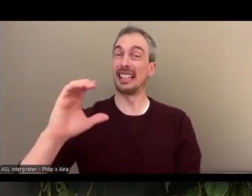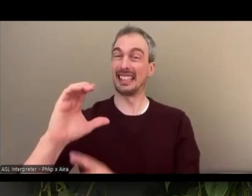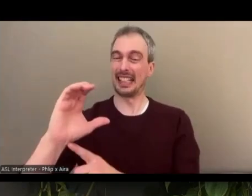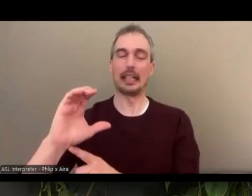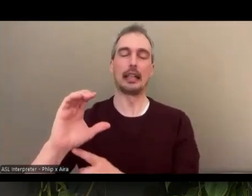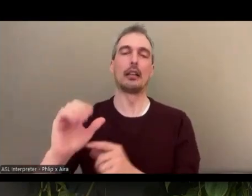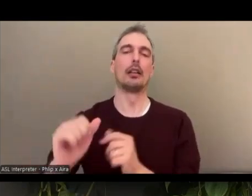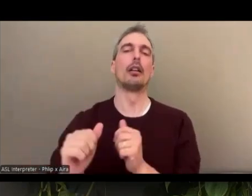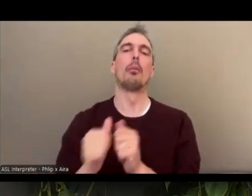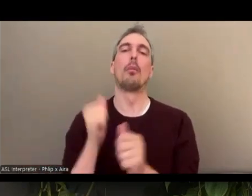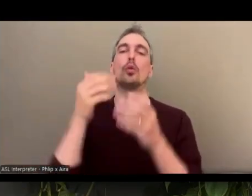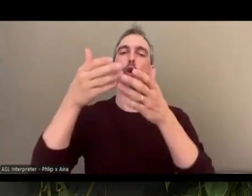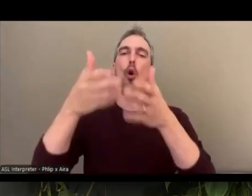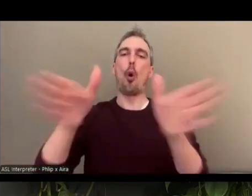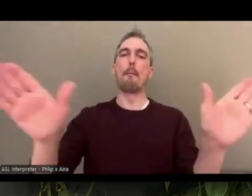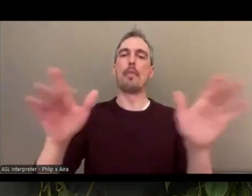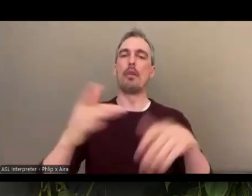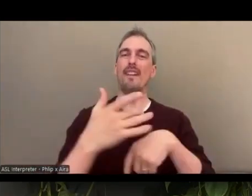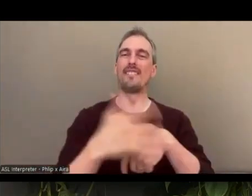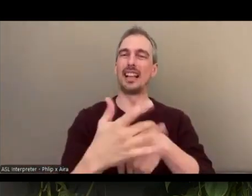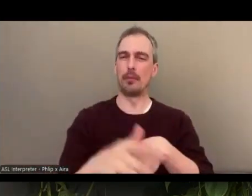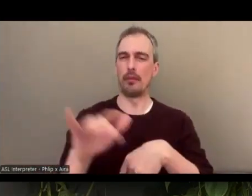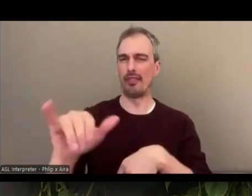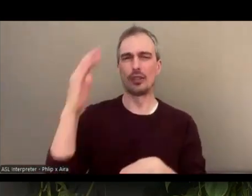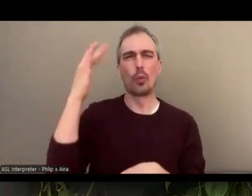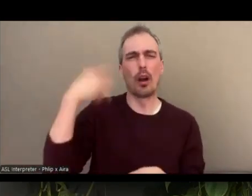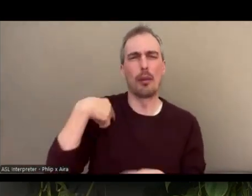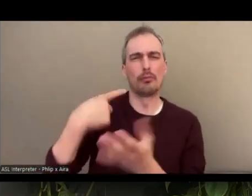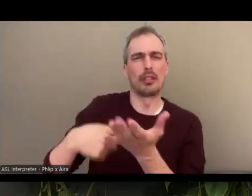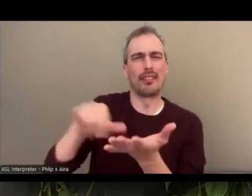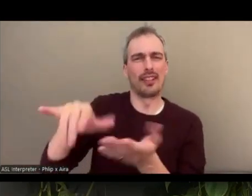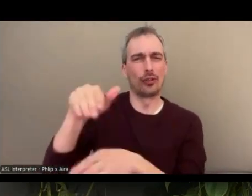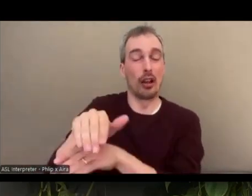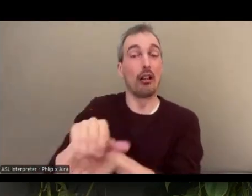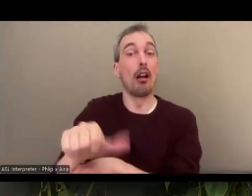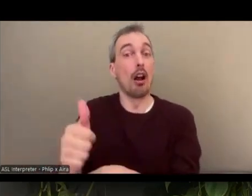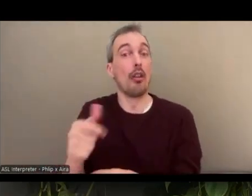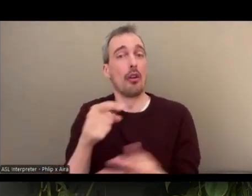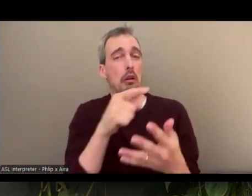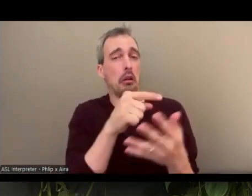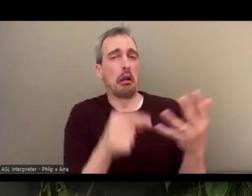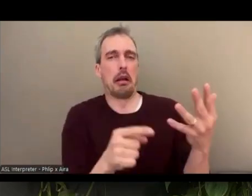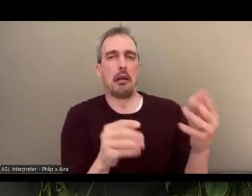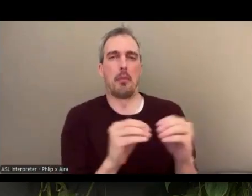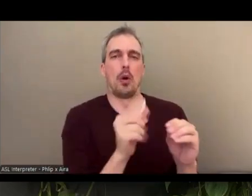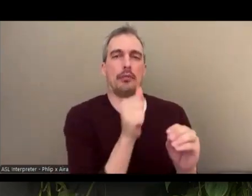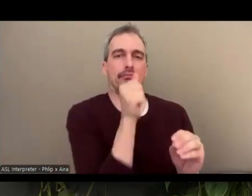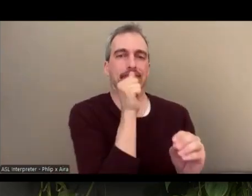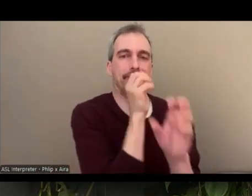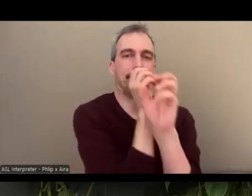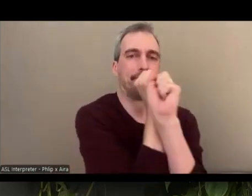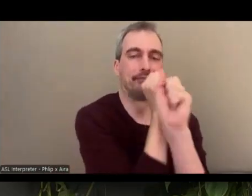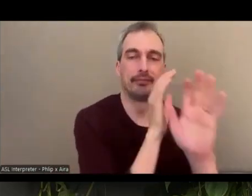I covered earlier, that model defines 7 dimensions, dozens of individual proof points. We're gonna narrow it down to what's relevant to continuous accessibility.